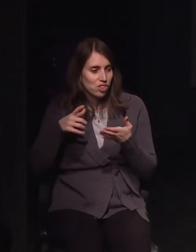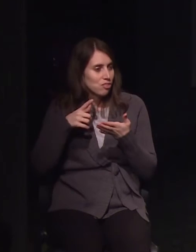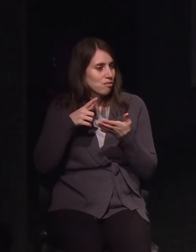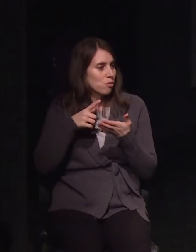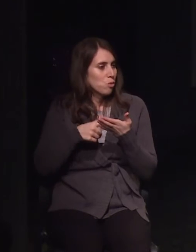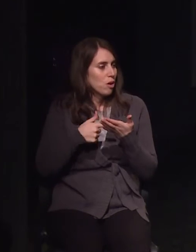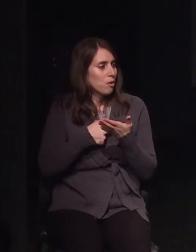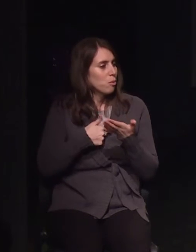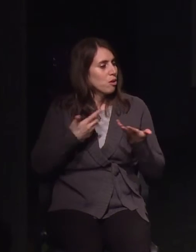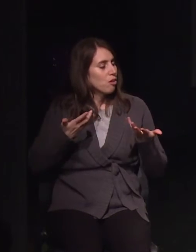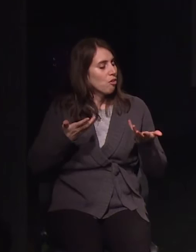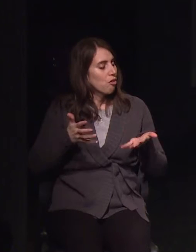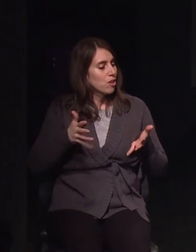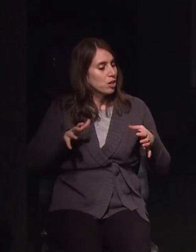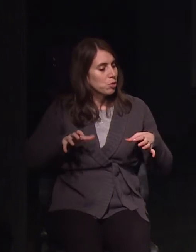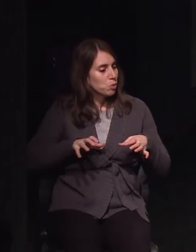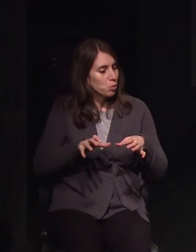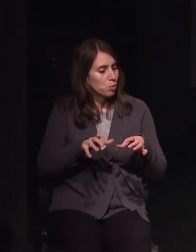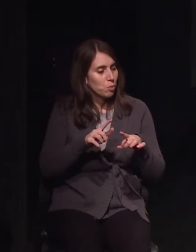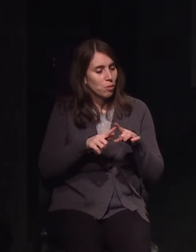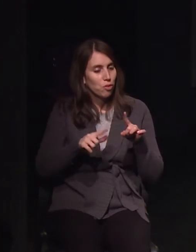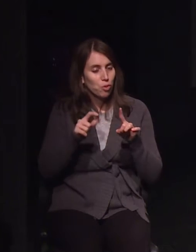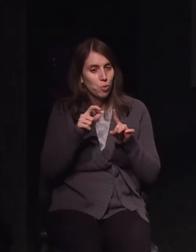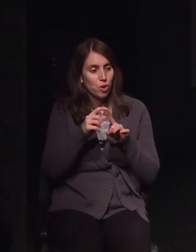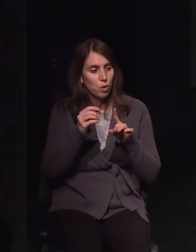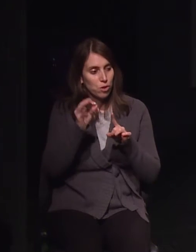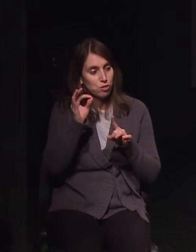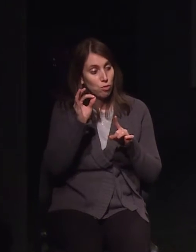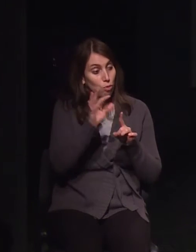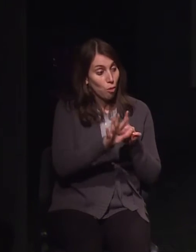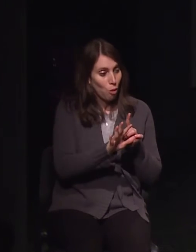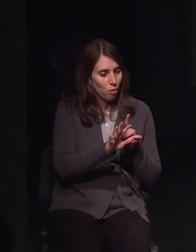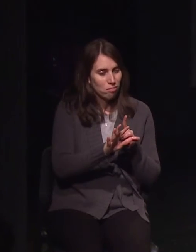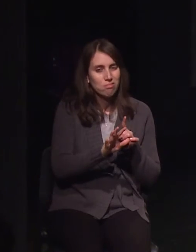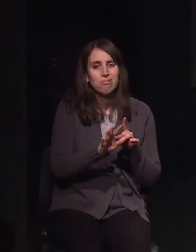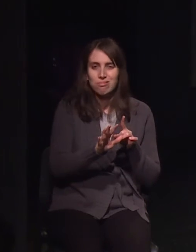to throw back at you to what you said was, frankly it was entrepreneurial.